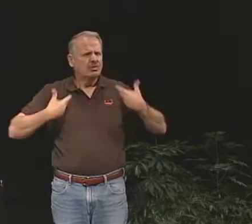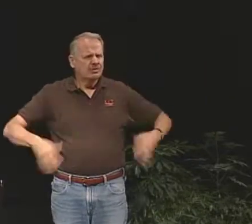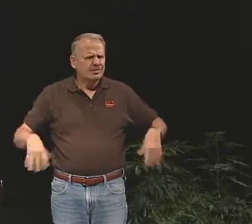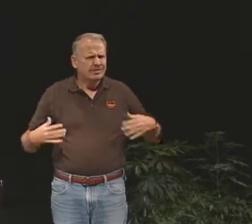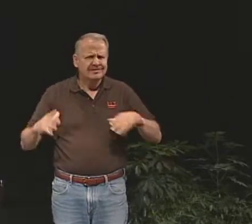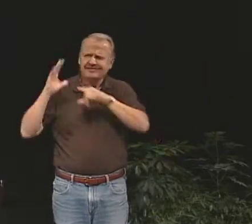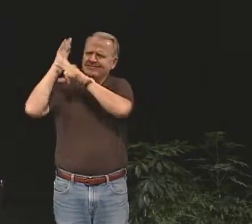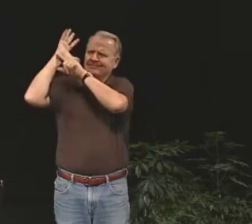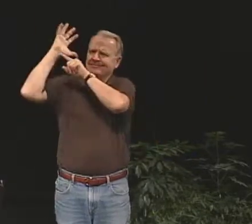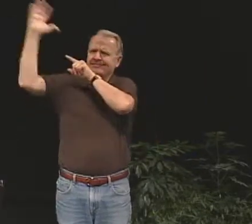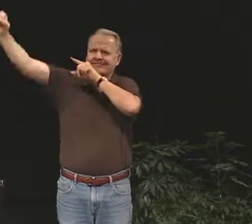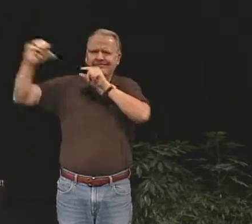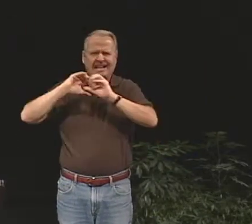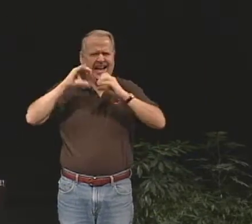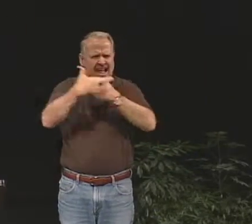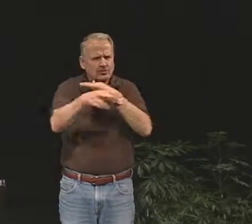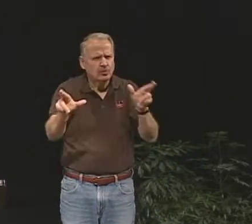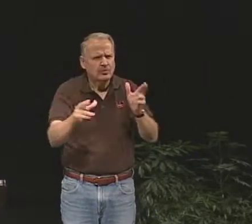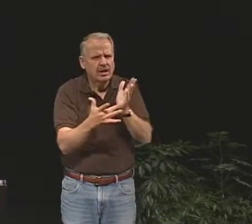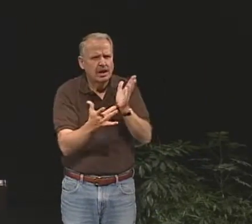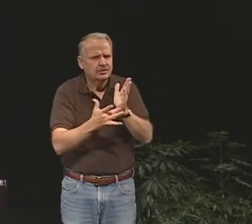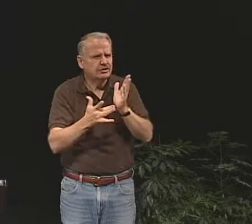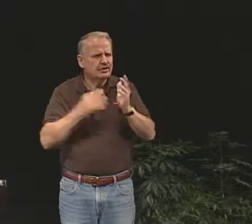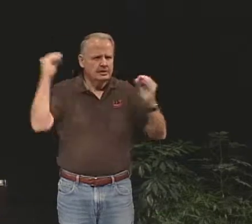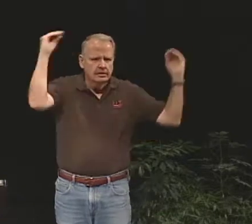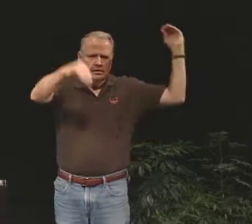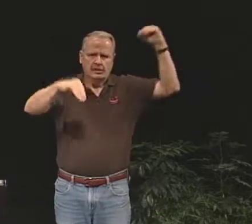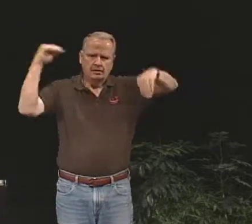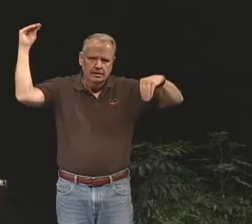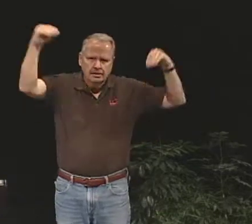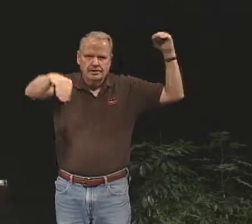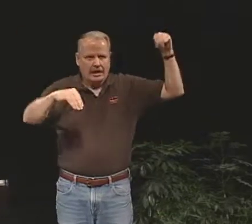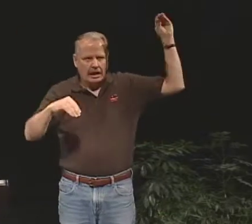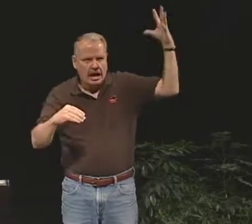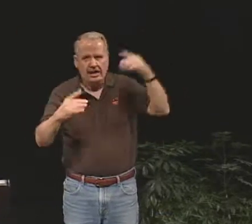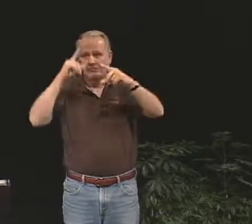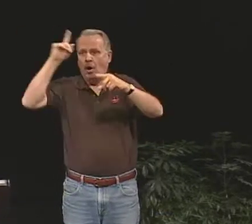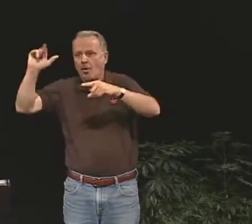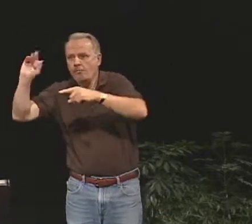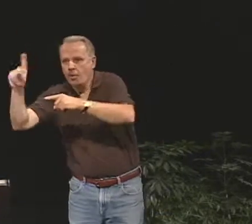Well, today with the advancements in technology, the classroom has come a long way.